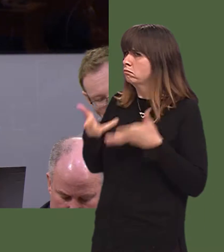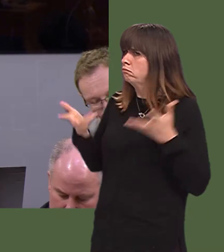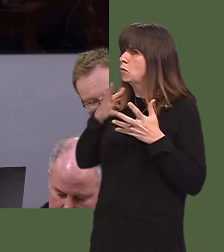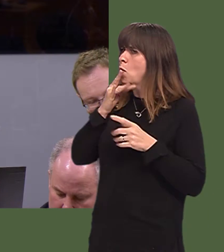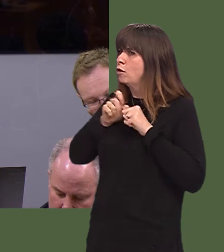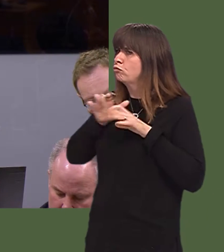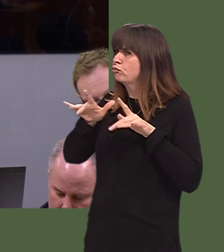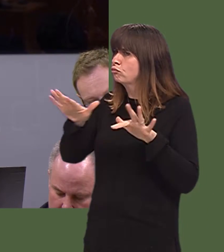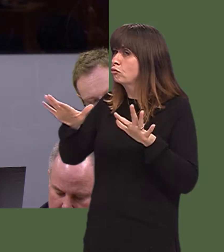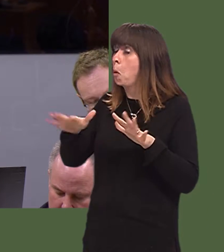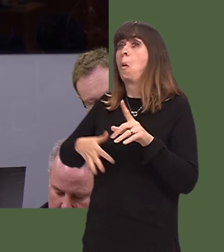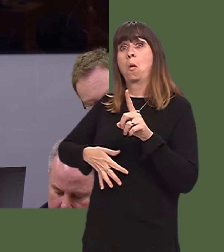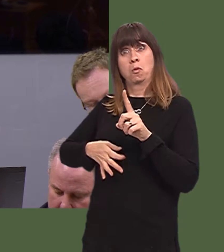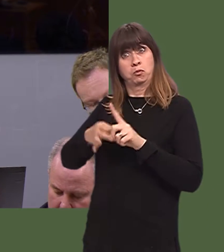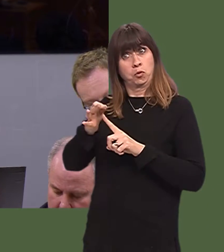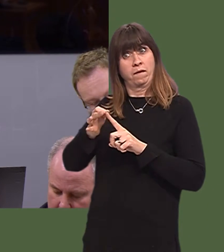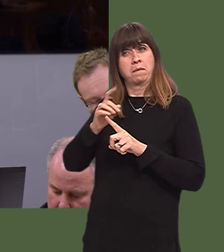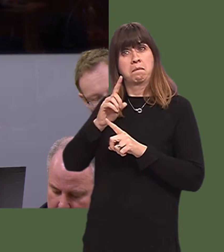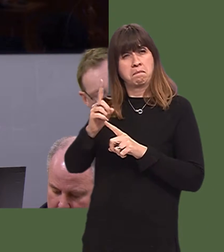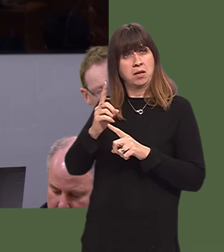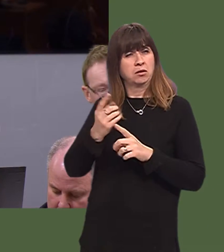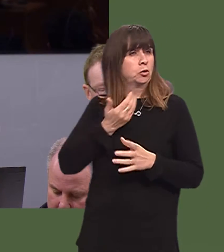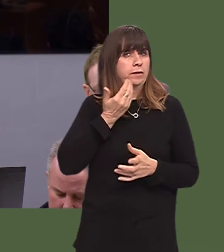That is a step forward, but it doesnít respond to demand.